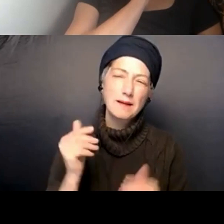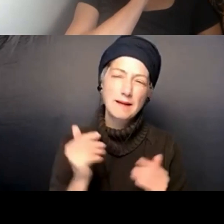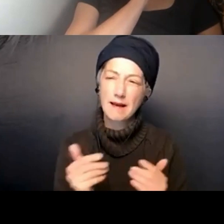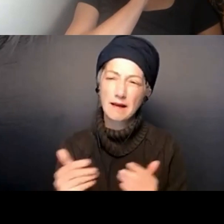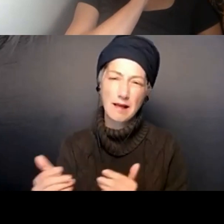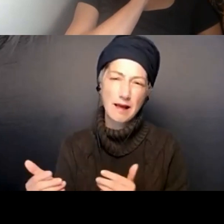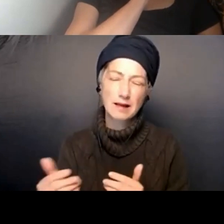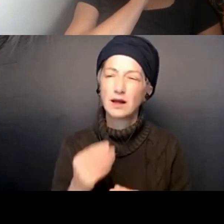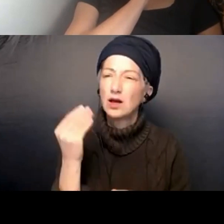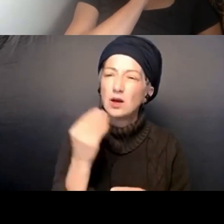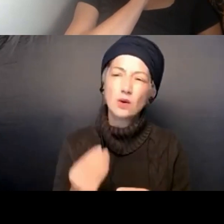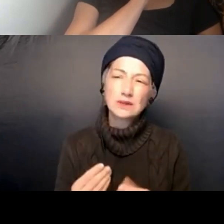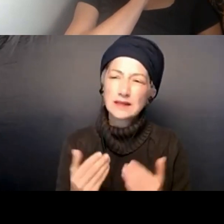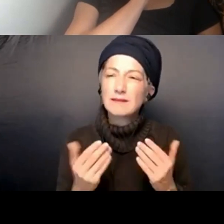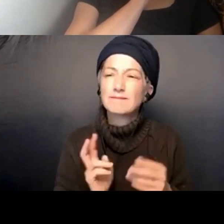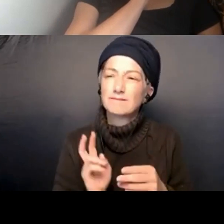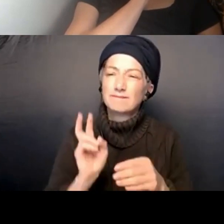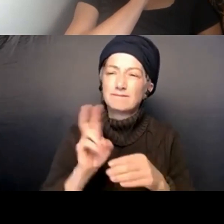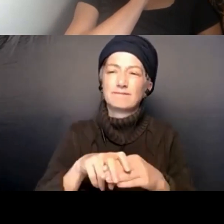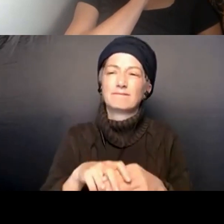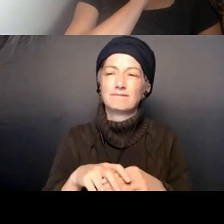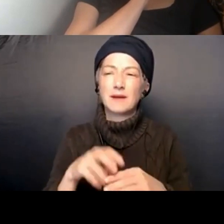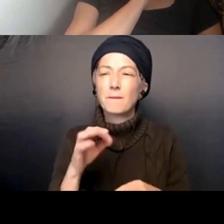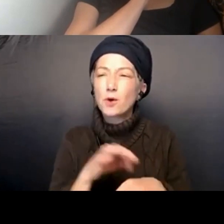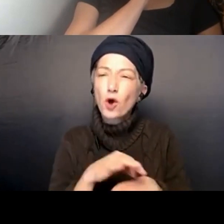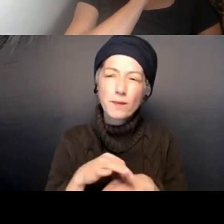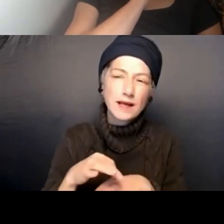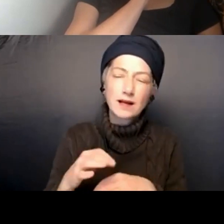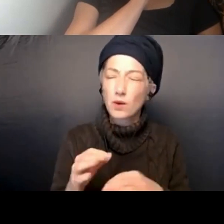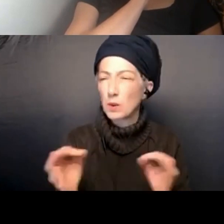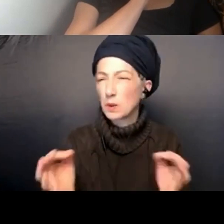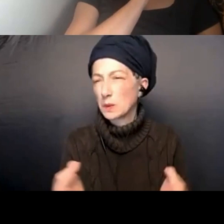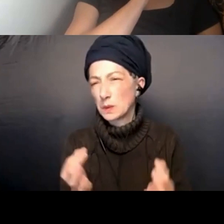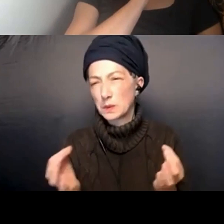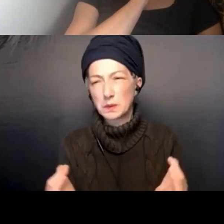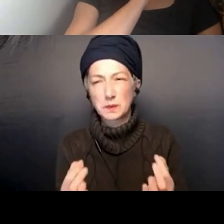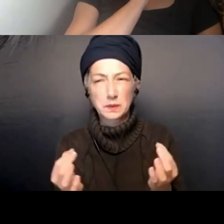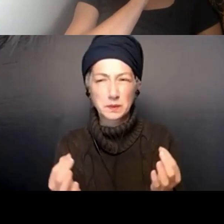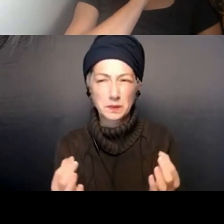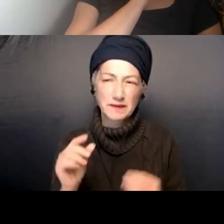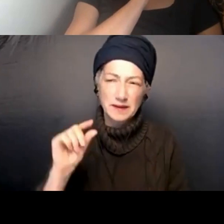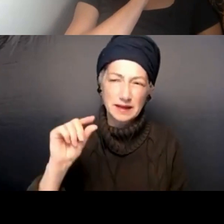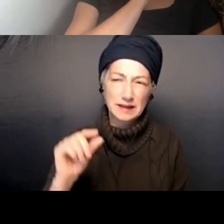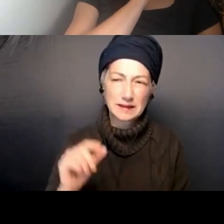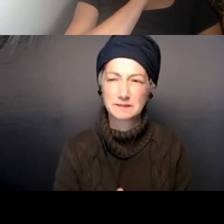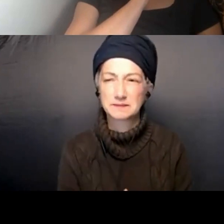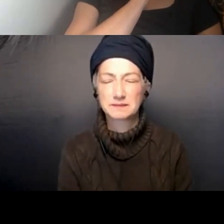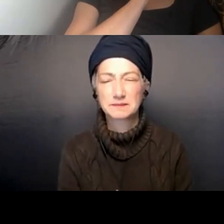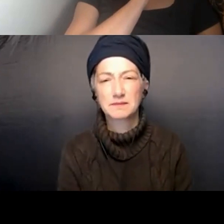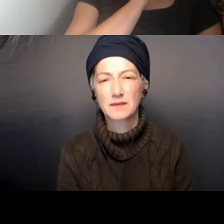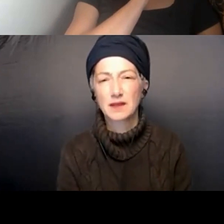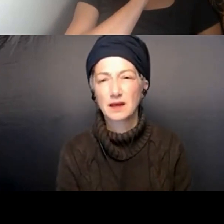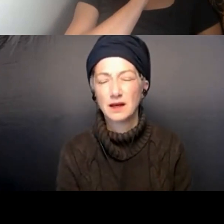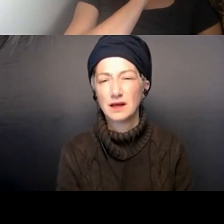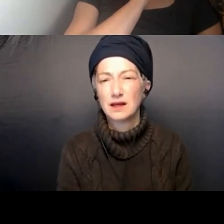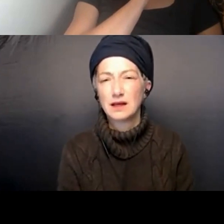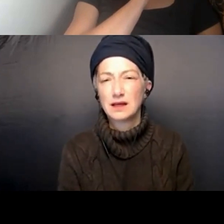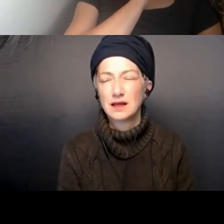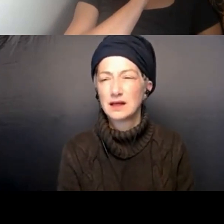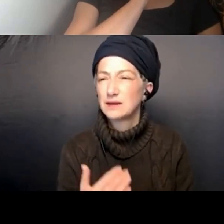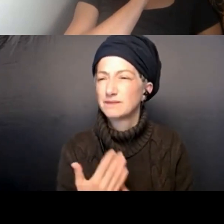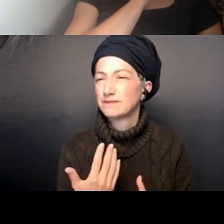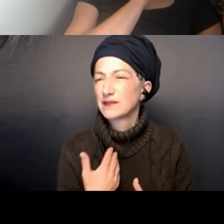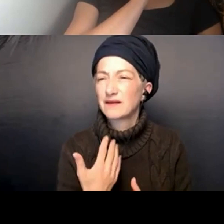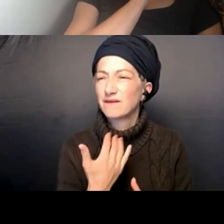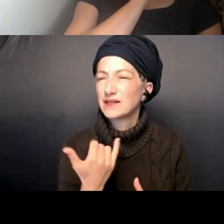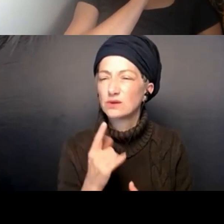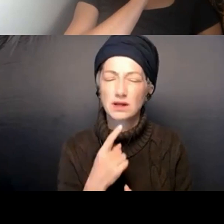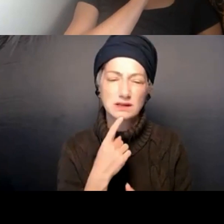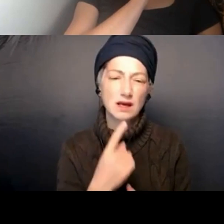except in frameworks that are like... I don't even know how you call that, but...